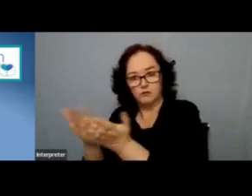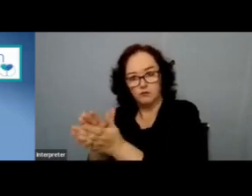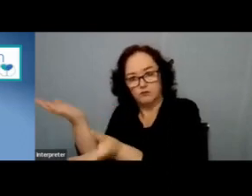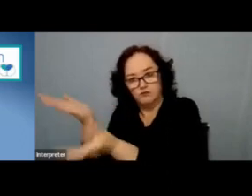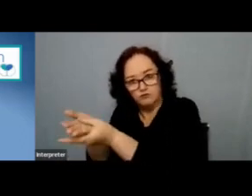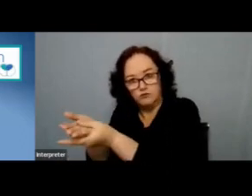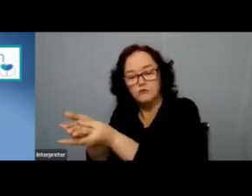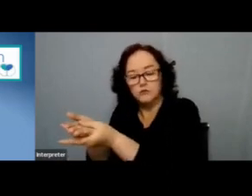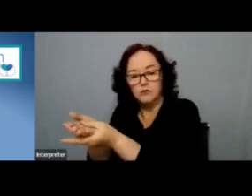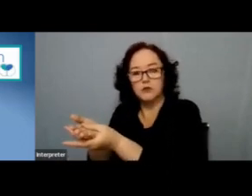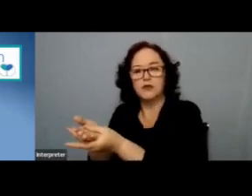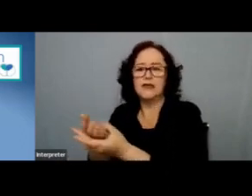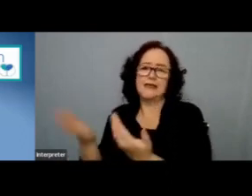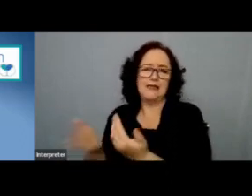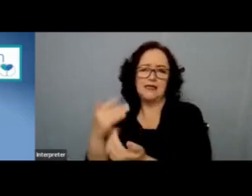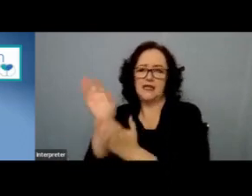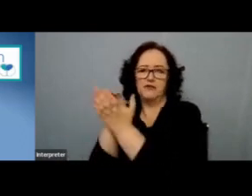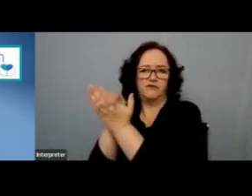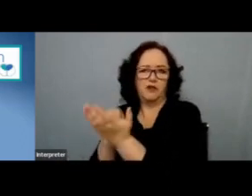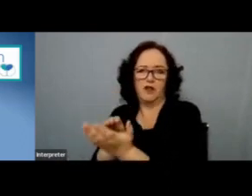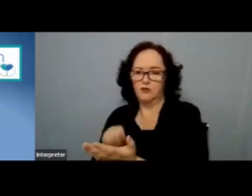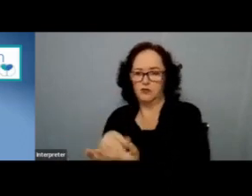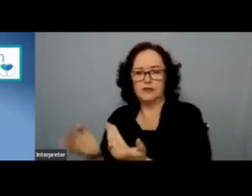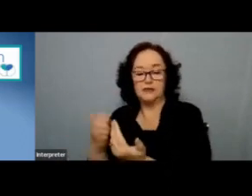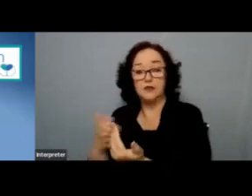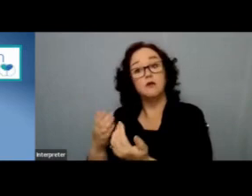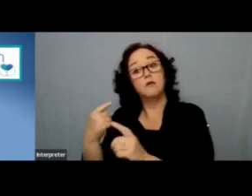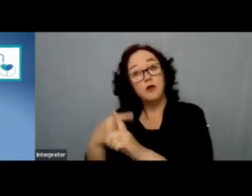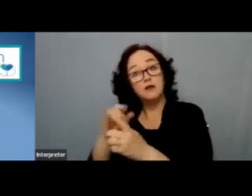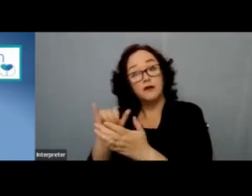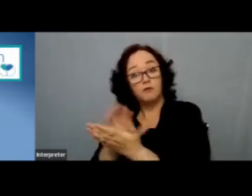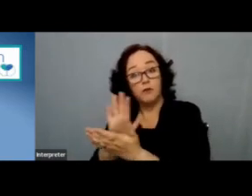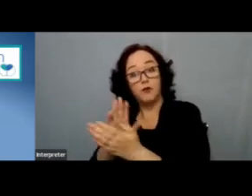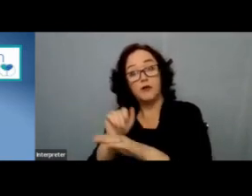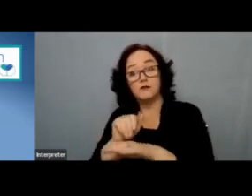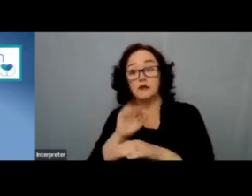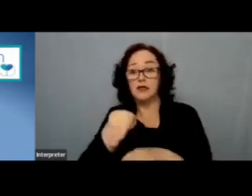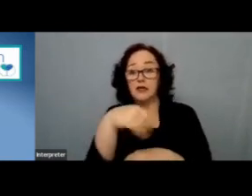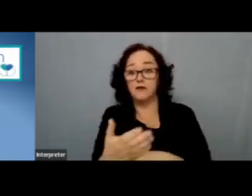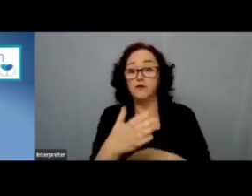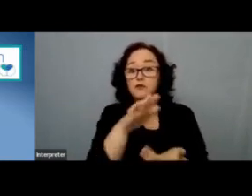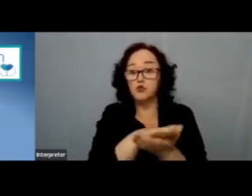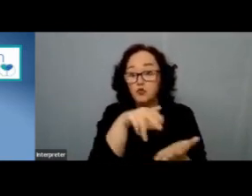to fill out. And it can also go into the school nurses chart and also into the academic chart,